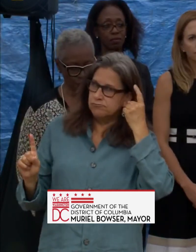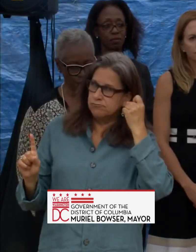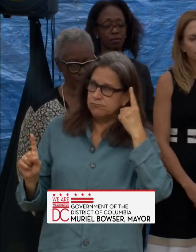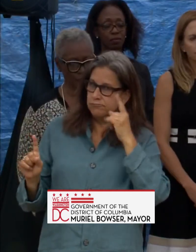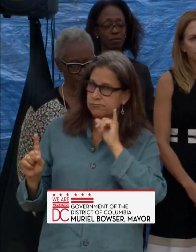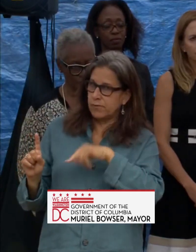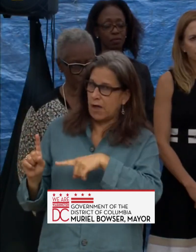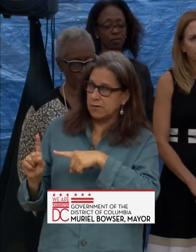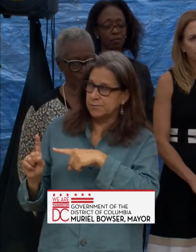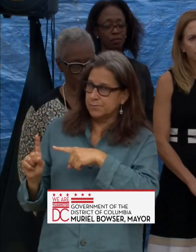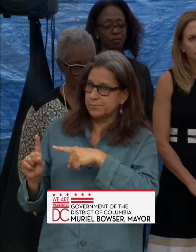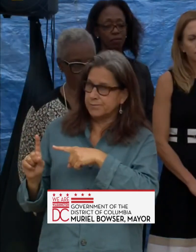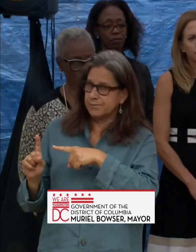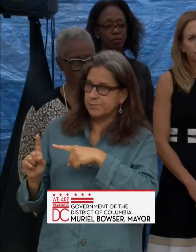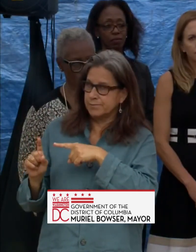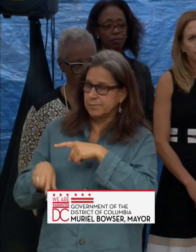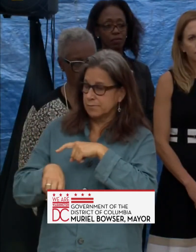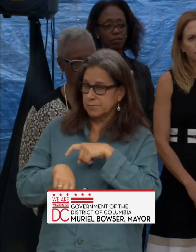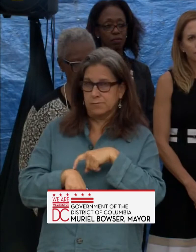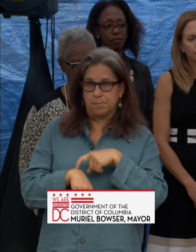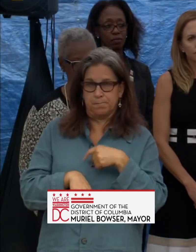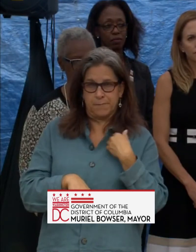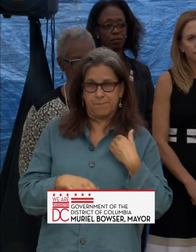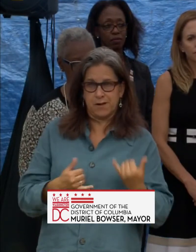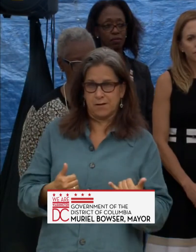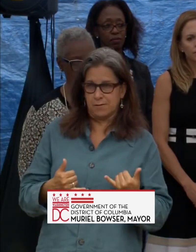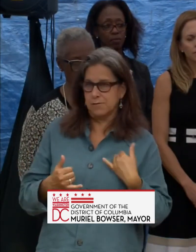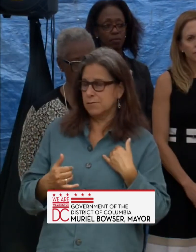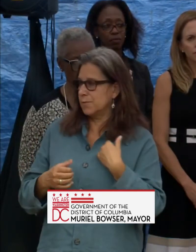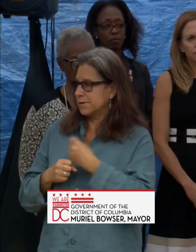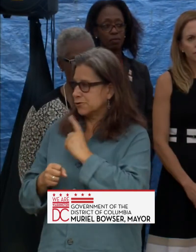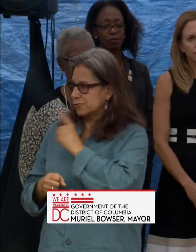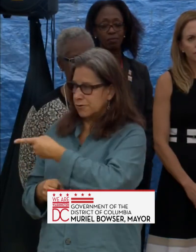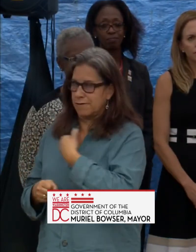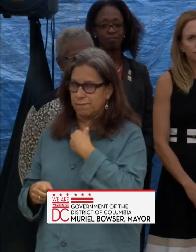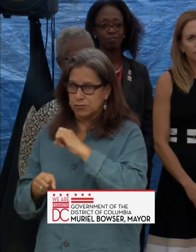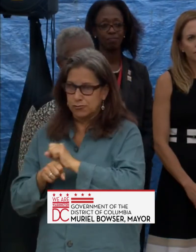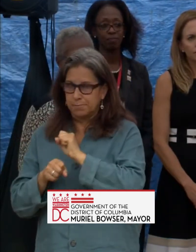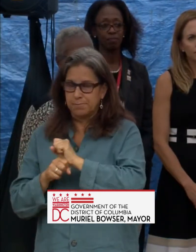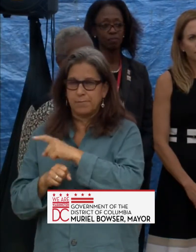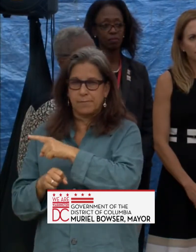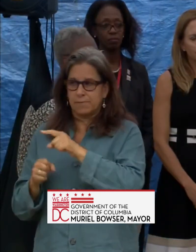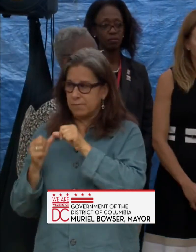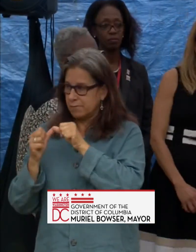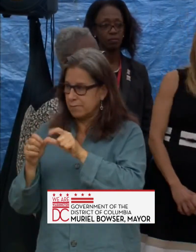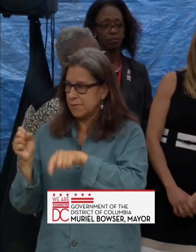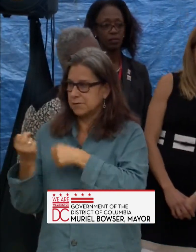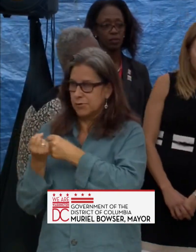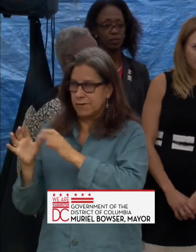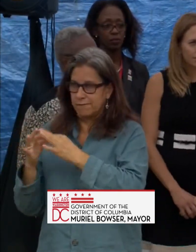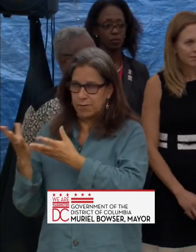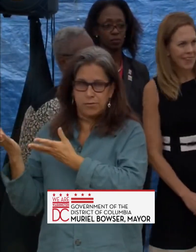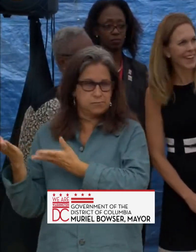THEM IN TO SUSTAINING JOBS FOR THEMSELVES AND THEIR FAMILIES. OKAY. LAURA, KRISTY, DID YOU WANT TO ADD SOMETHING?